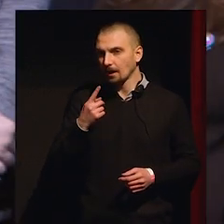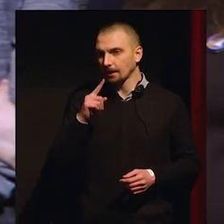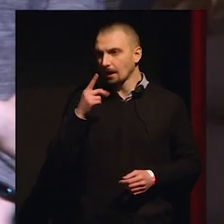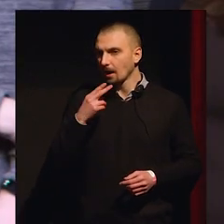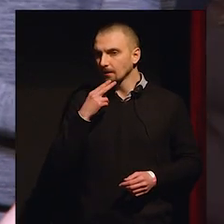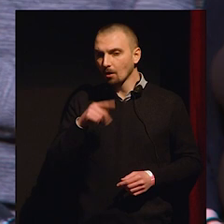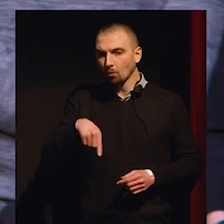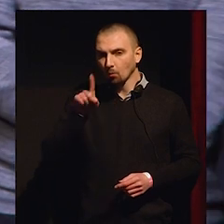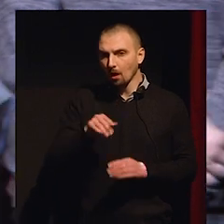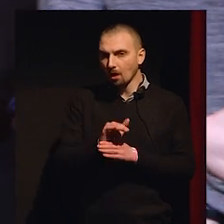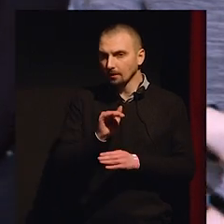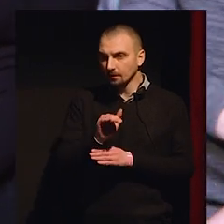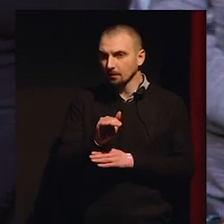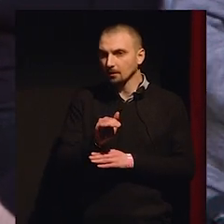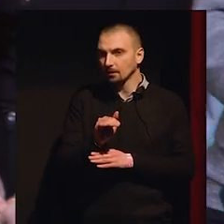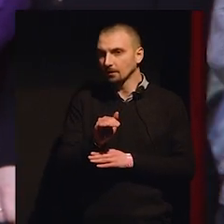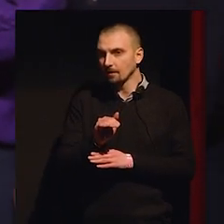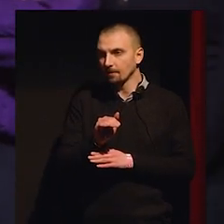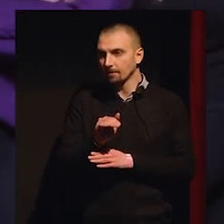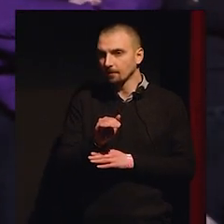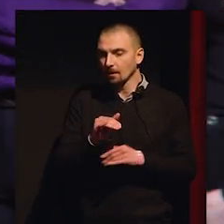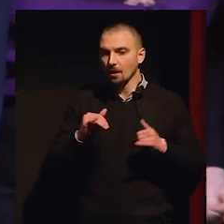and we designed a game about